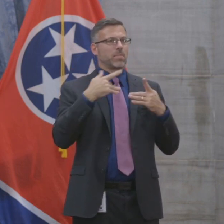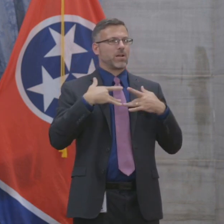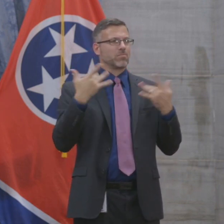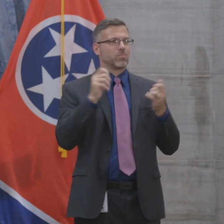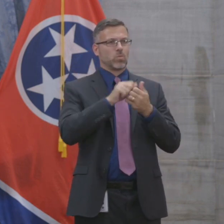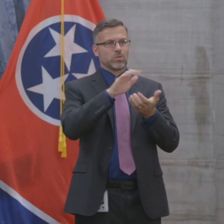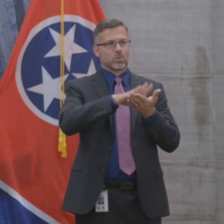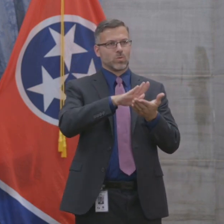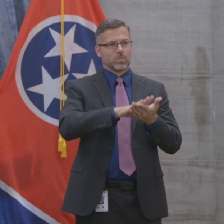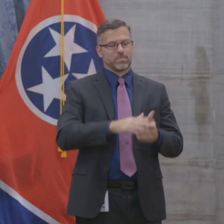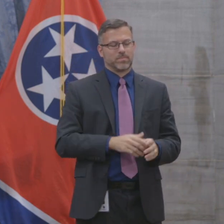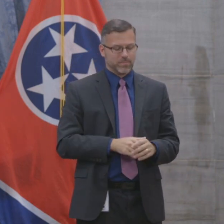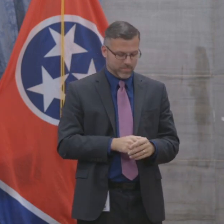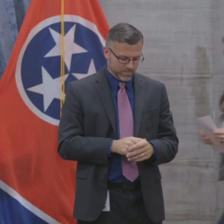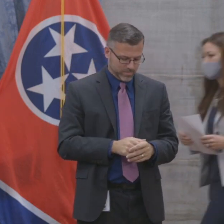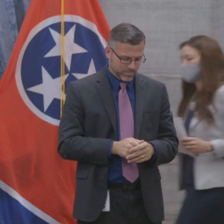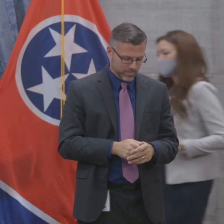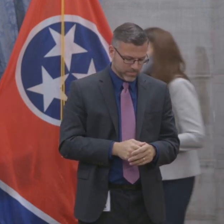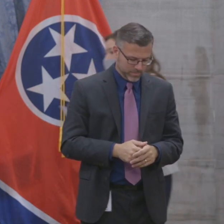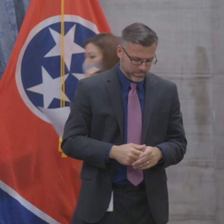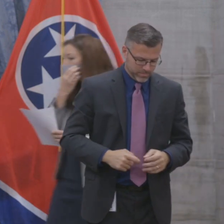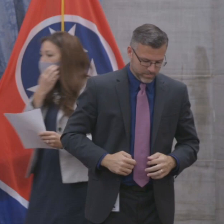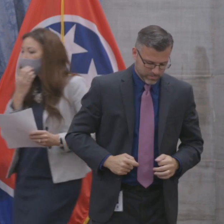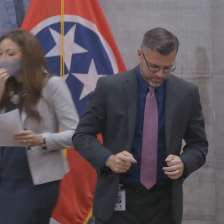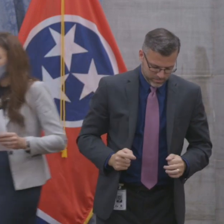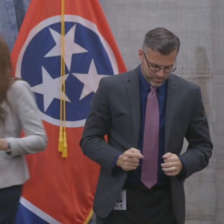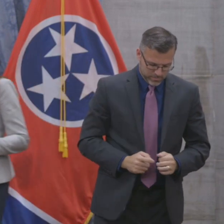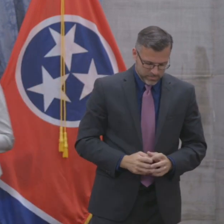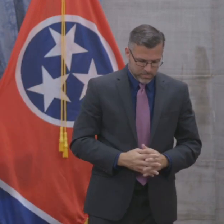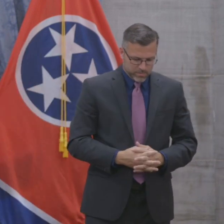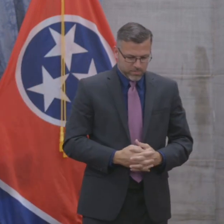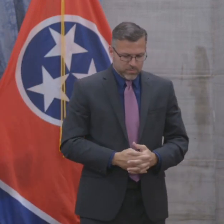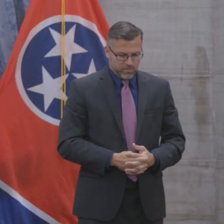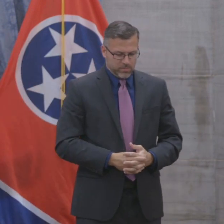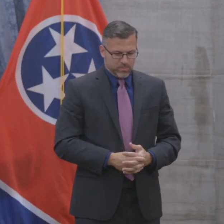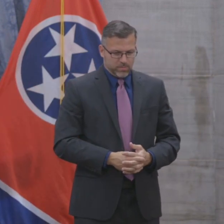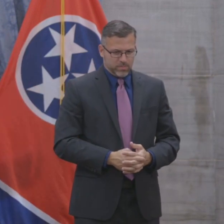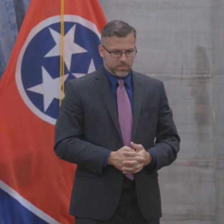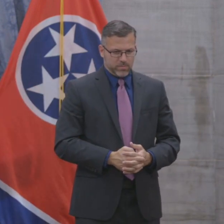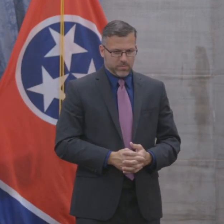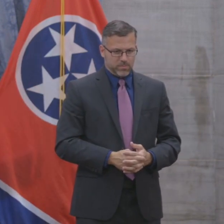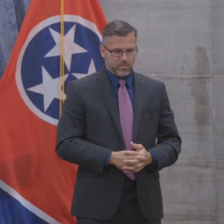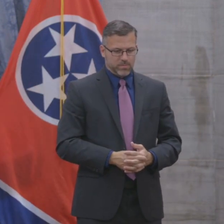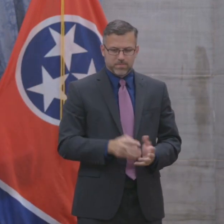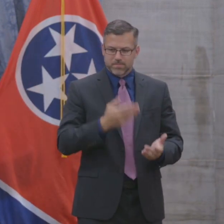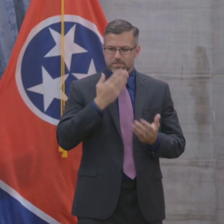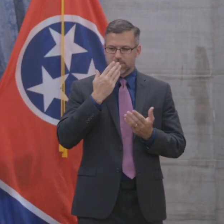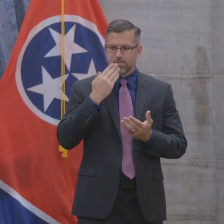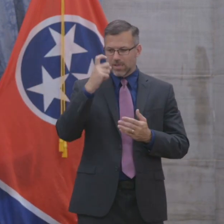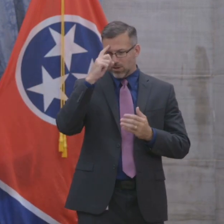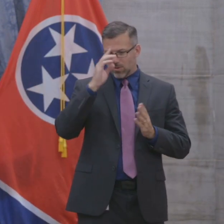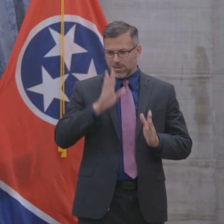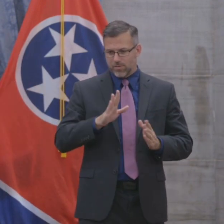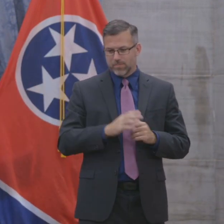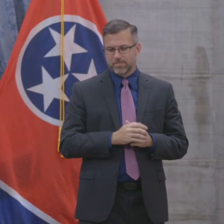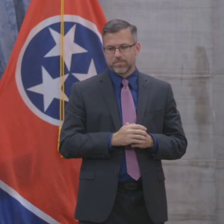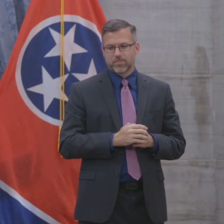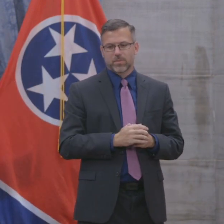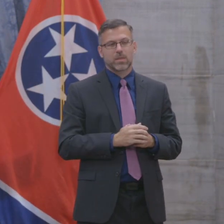recognize that it's important to communicate with people with disabilities and keep their interest at the forefront of what we're doing. I'm proud of our department for